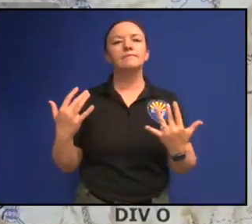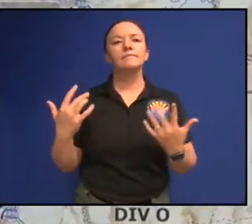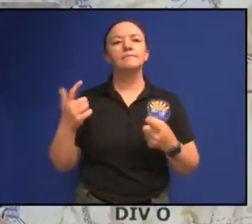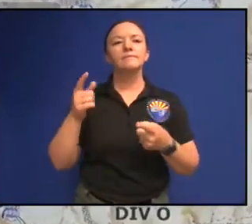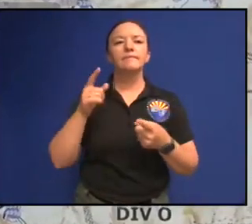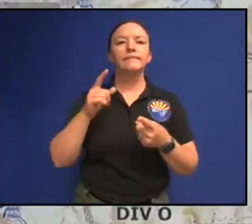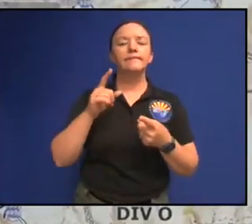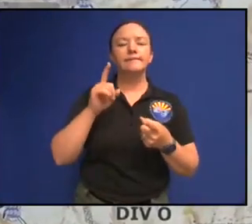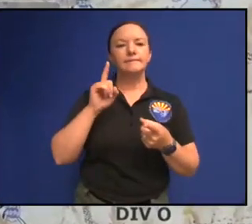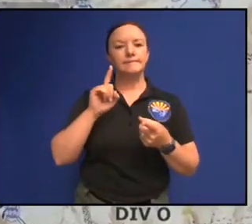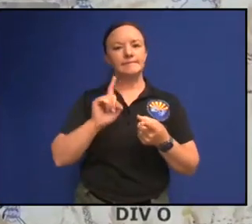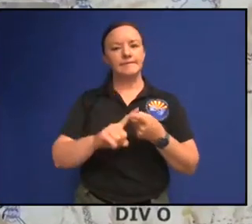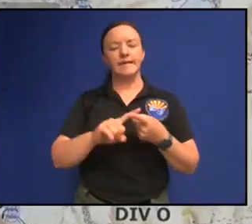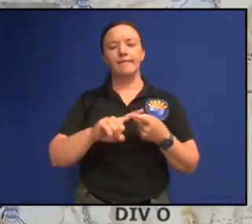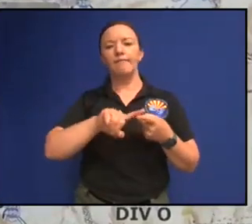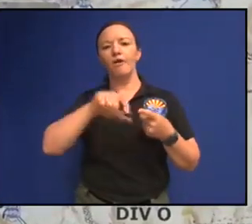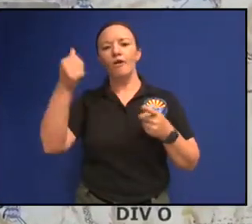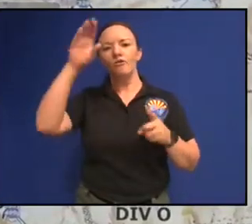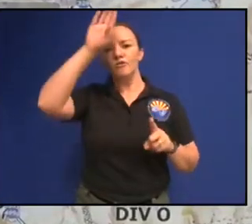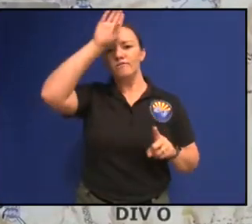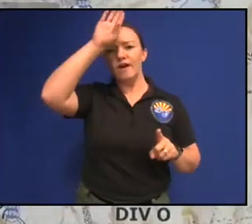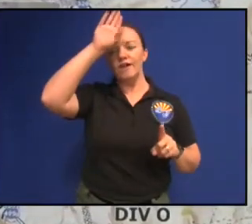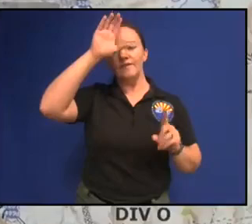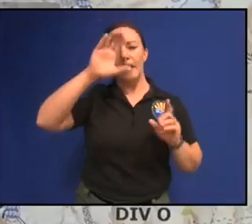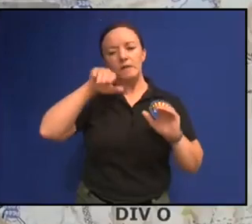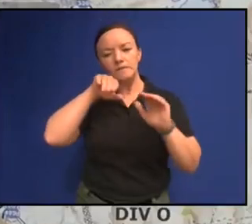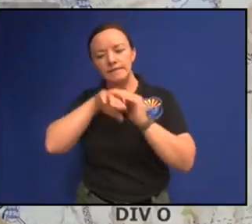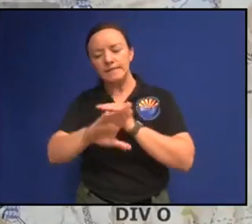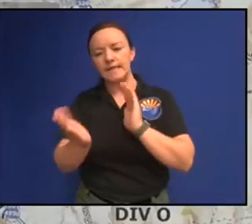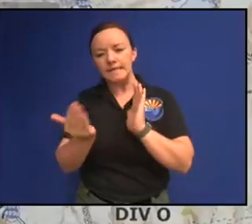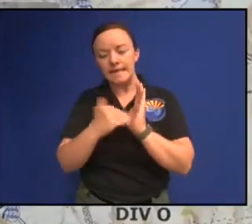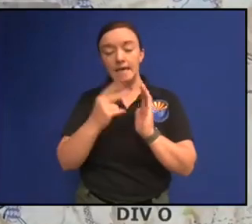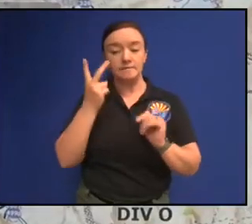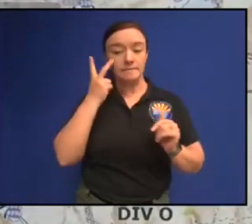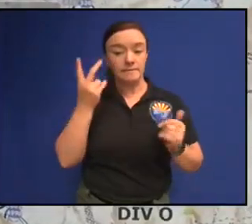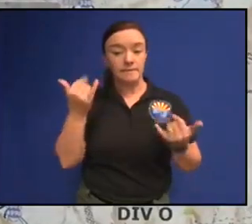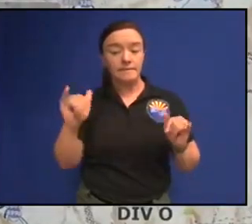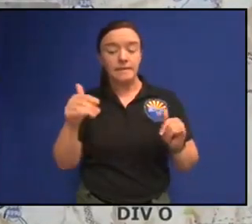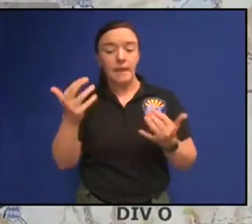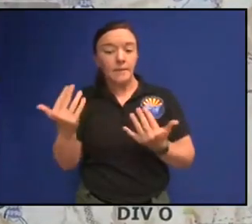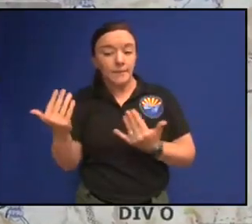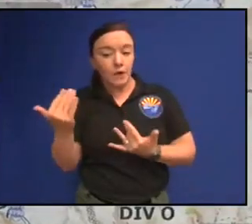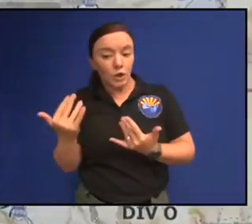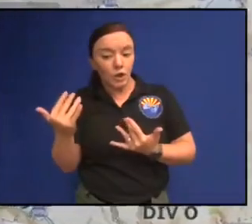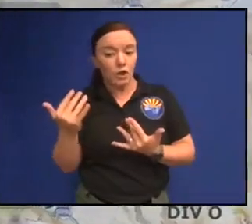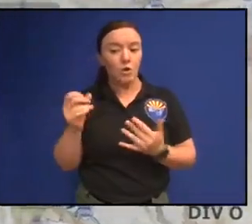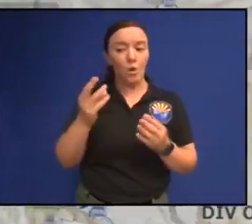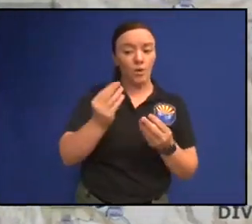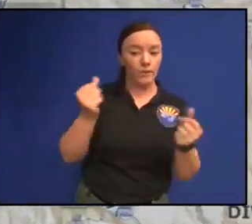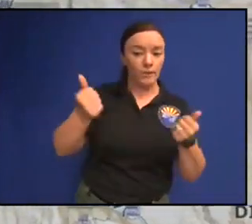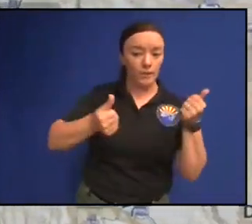COUPLE MORE CREWS IN THERE AND SEE WHAT THEY FIND. TURNING THE CORNER DOWN TO THE SOUTH IN DIVISION MIKE,